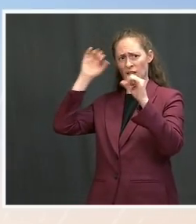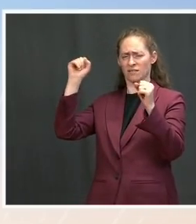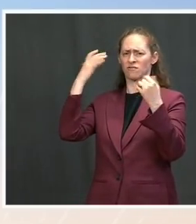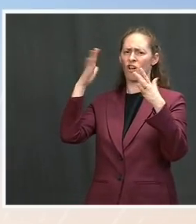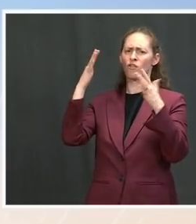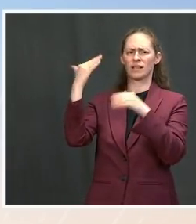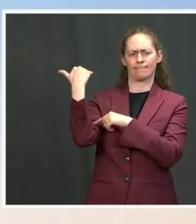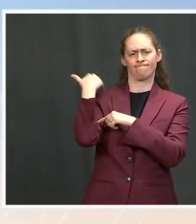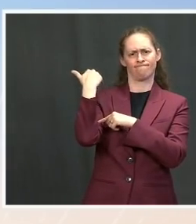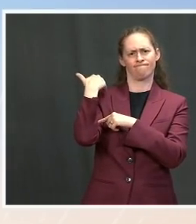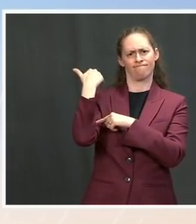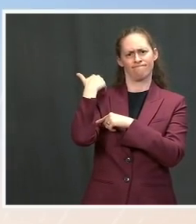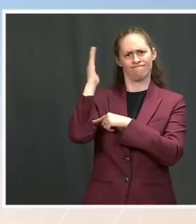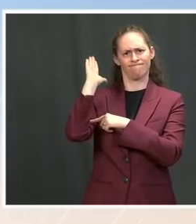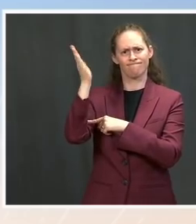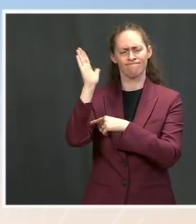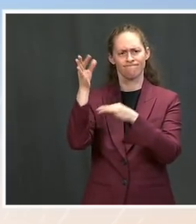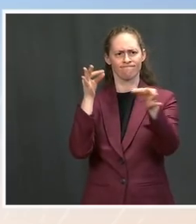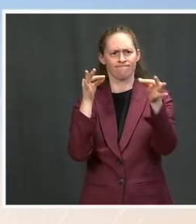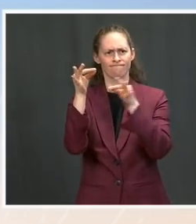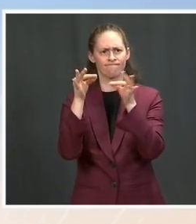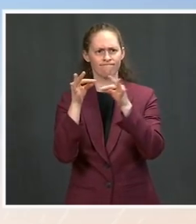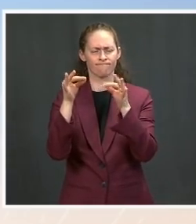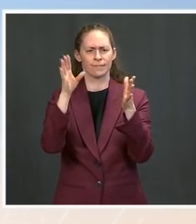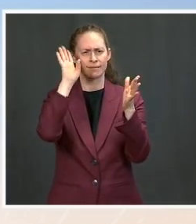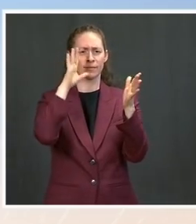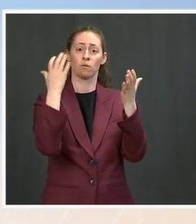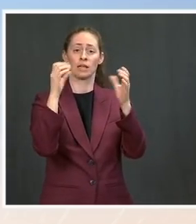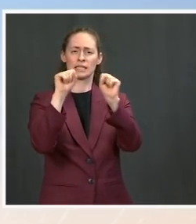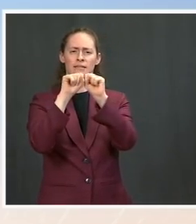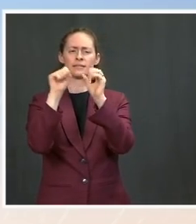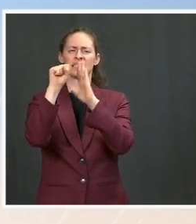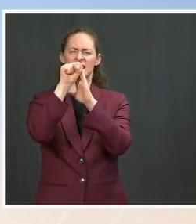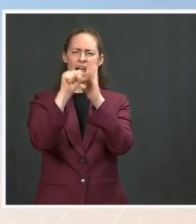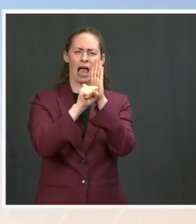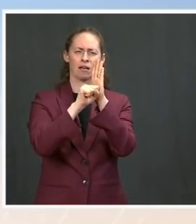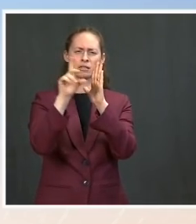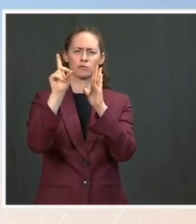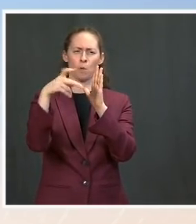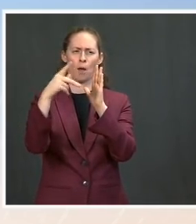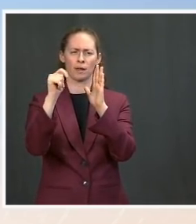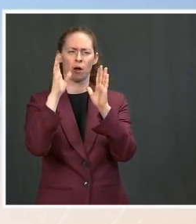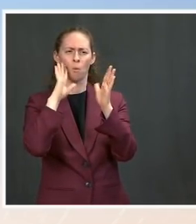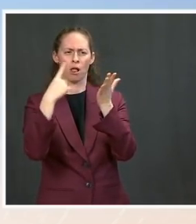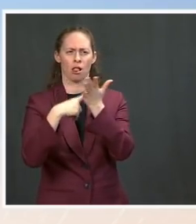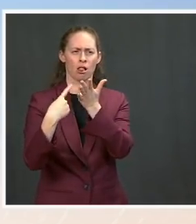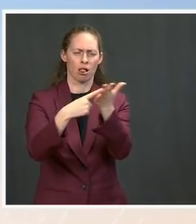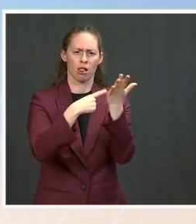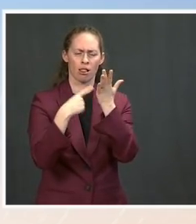I would say the State Department would oversee the process for those visas, so I would point you to them. The Press: But, I mean, is there a plan